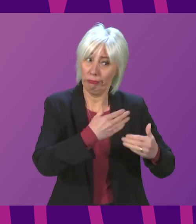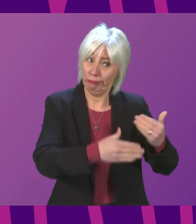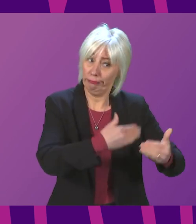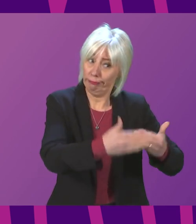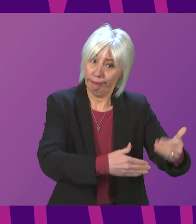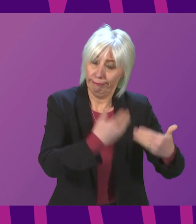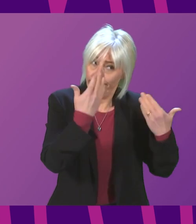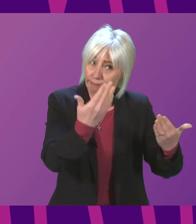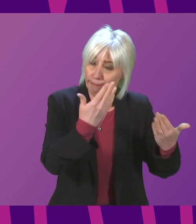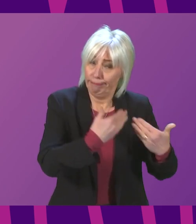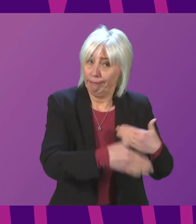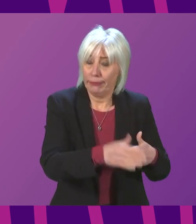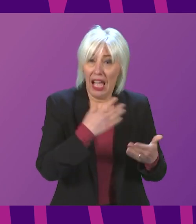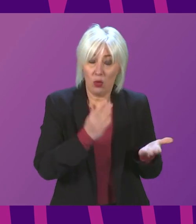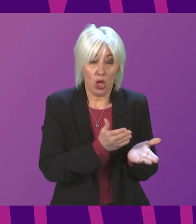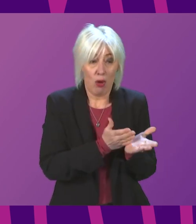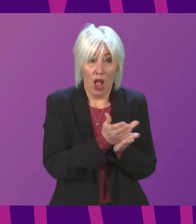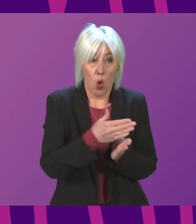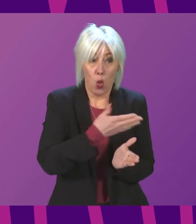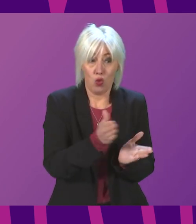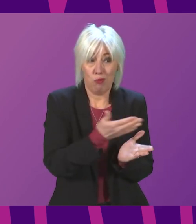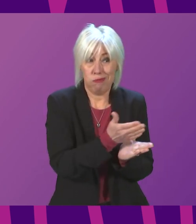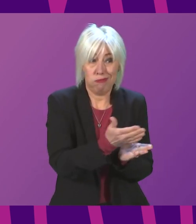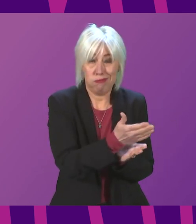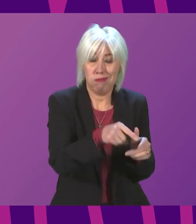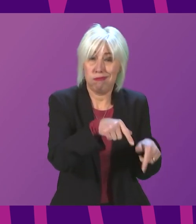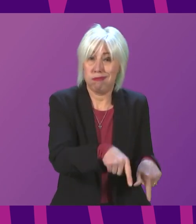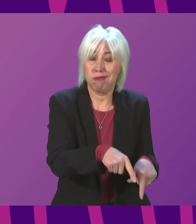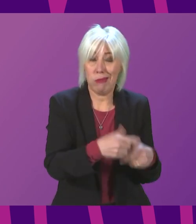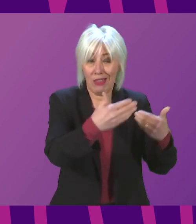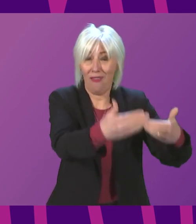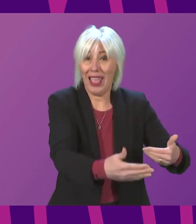continue to navigate our way through the latest phase of the pandemic.